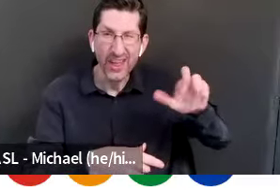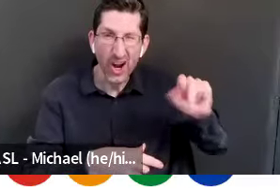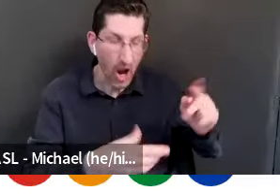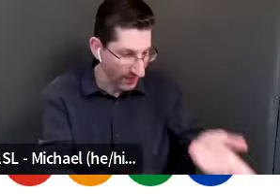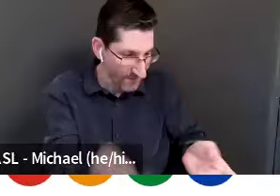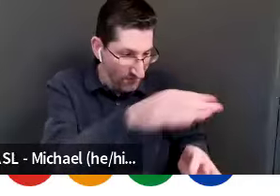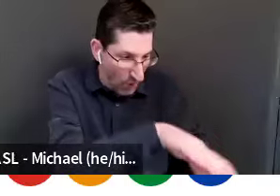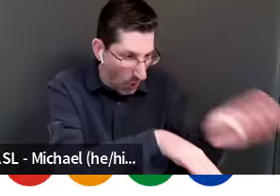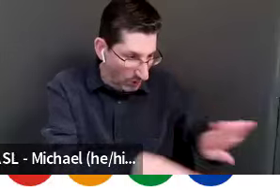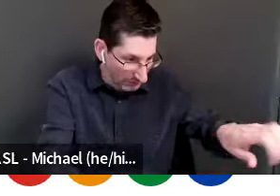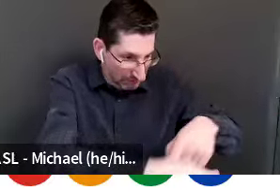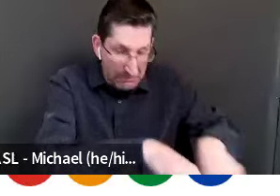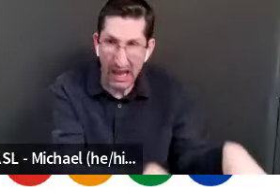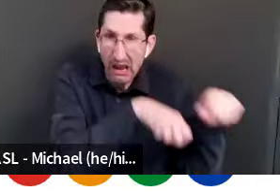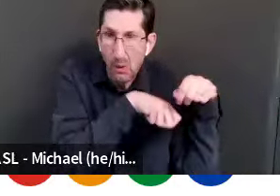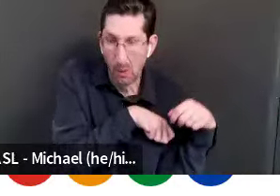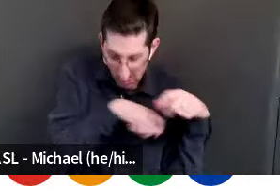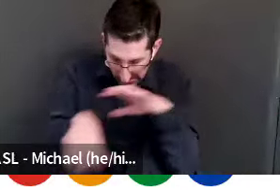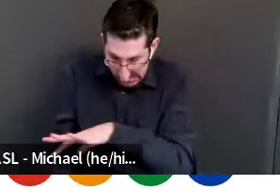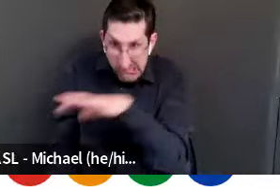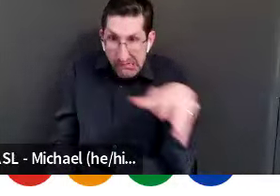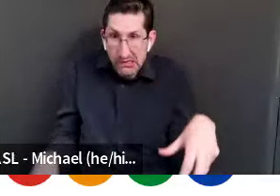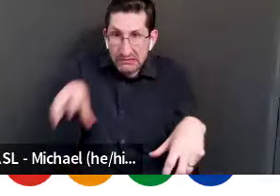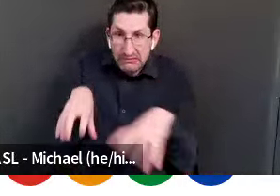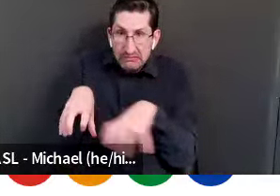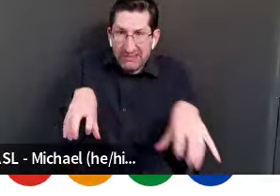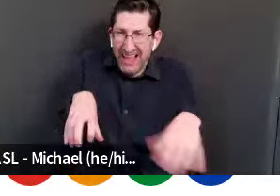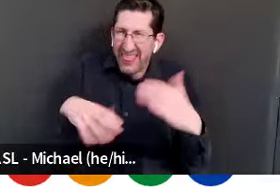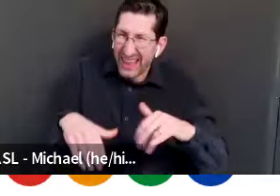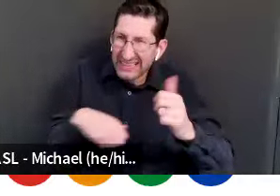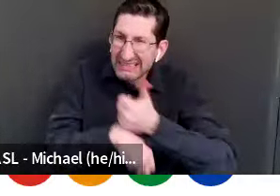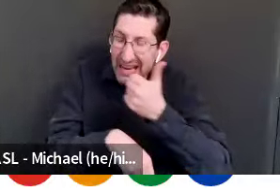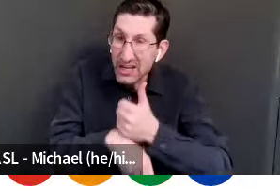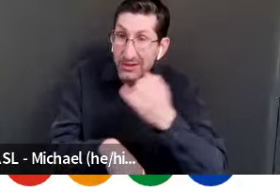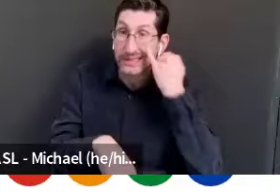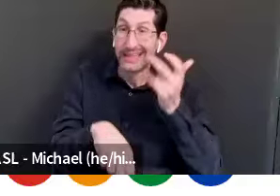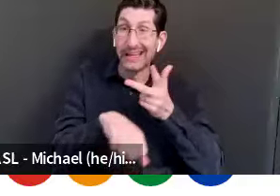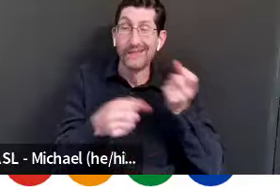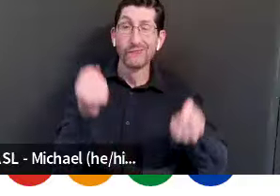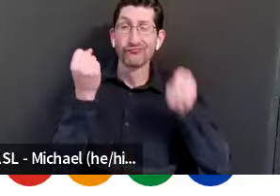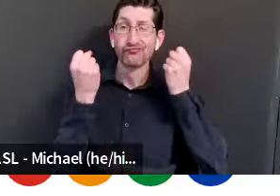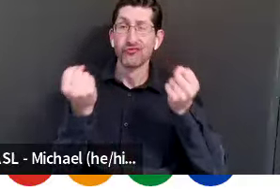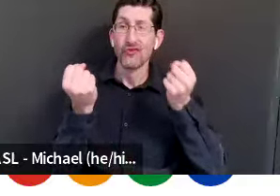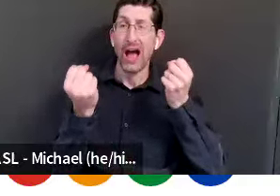PUT THEM IN THE LAP, FOLDING THE CART AND PUT IT IN FRONT OF YOU IN THE SEAT, TO ME IT IS A GREATER HAZARD IF THE DRIVER HAS TO